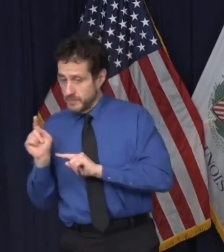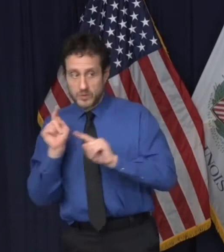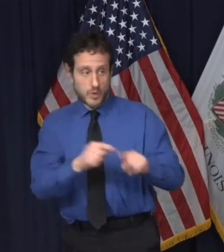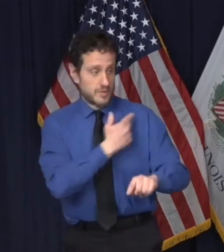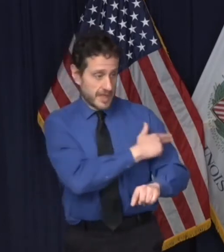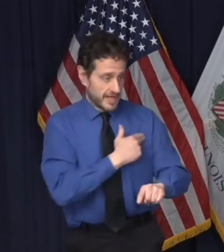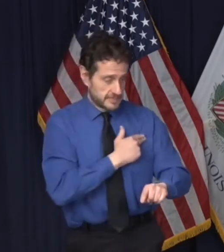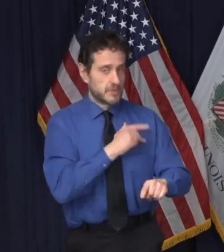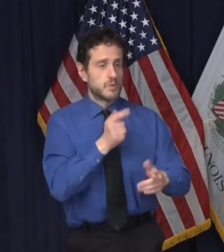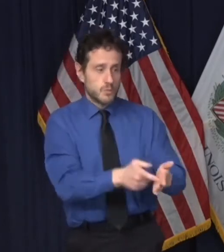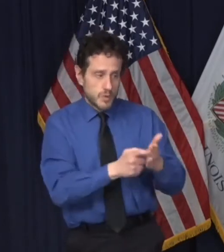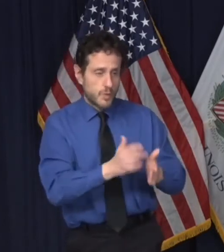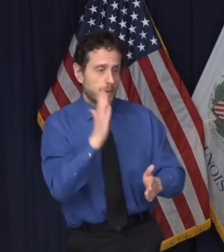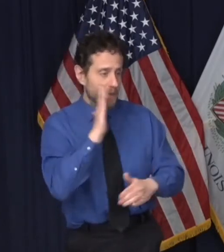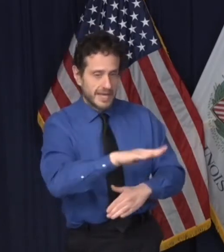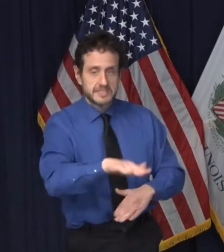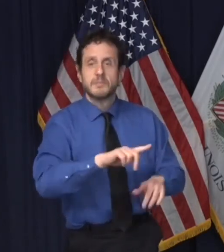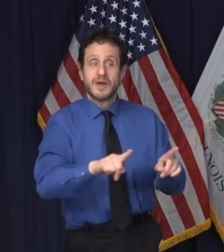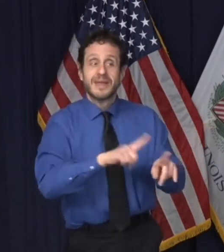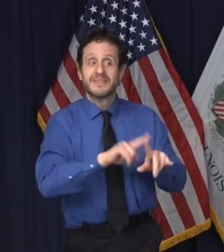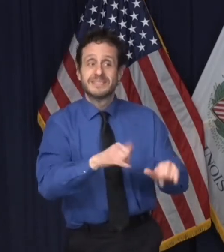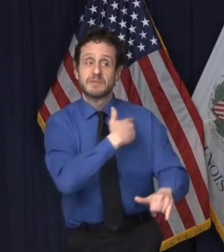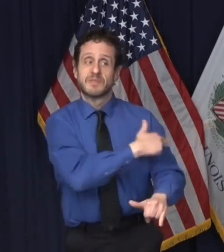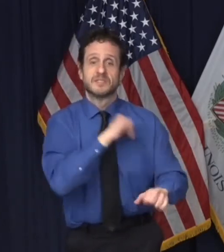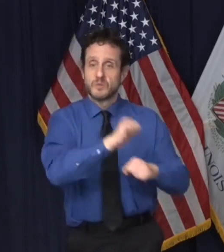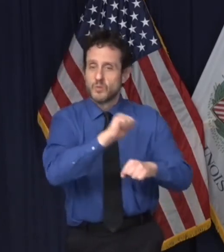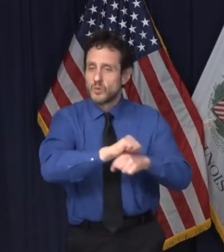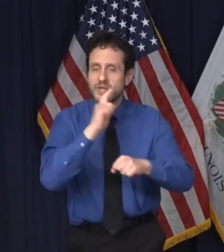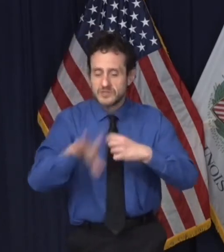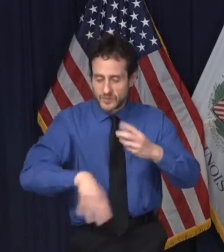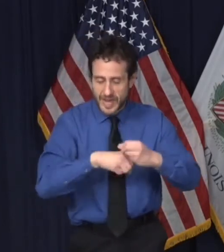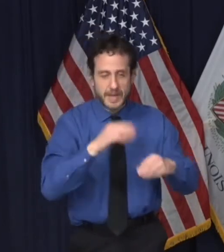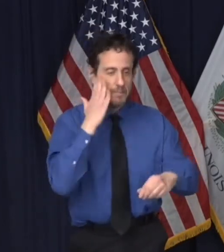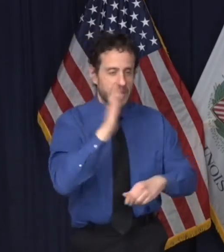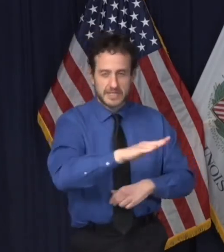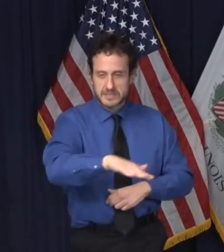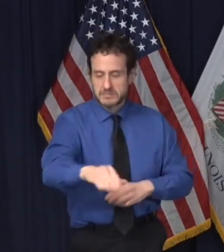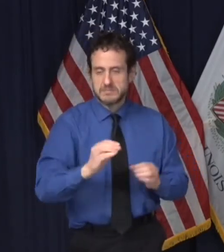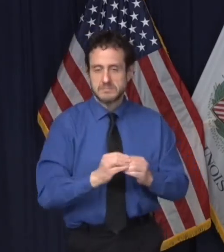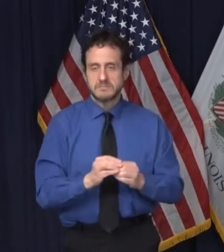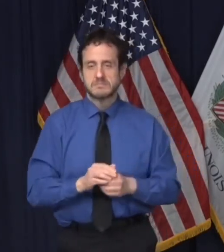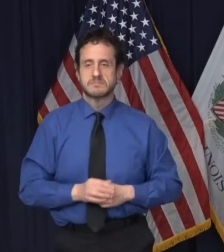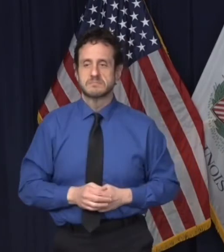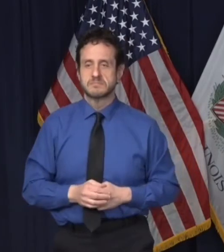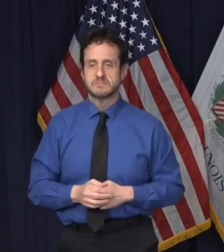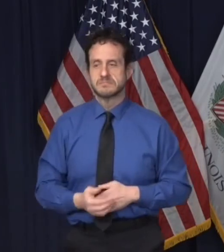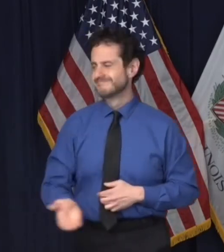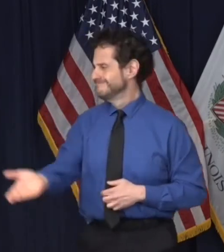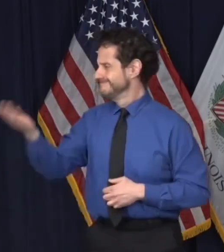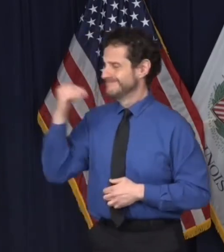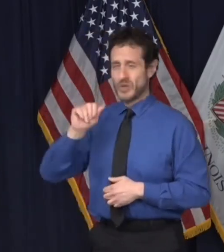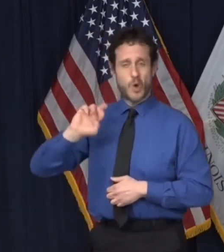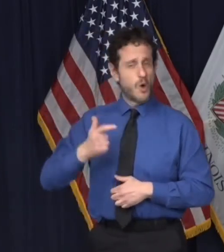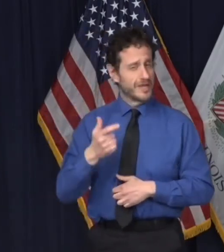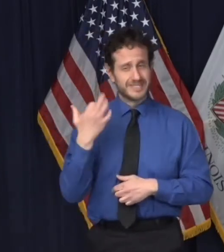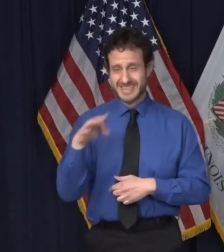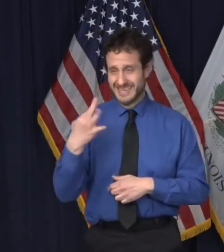CAPACITY. OUR HOSPITALS ARE WORKING EVERY DAY TO ADD BEDS. IN AUGUST OF 2019, JUST TO GIVE